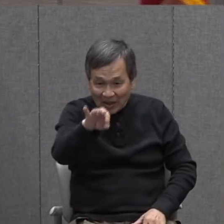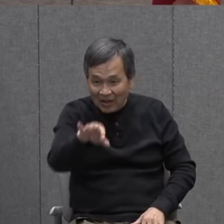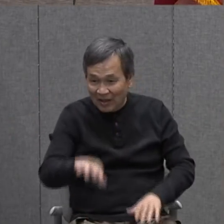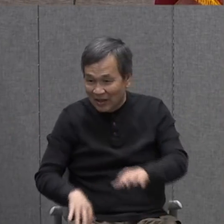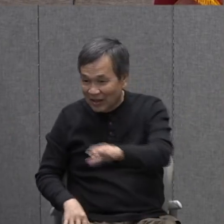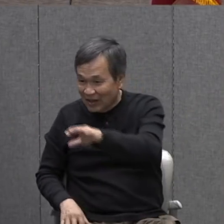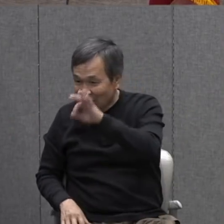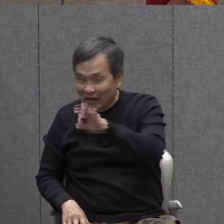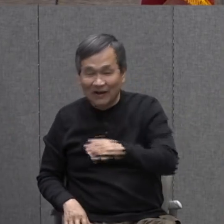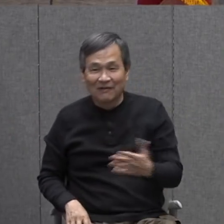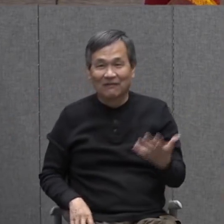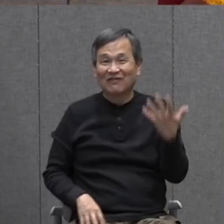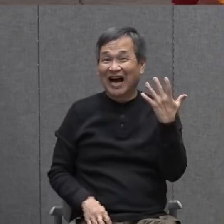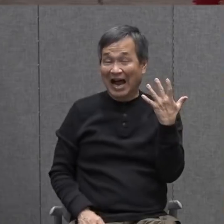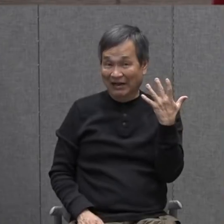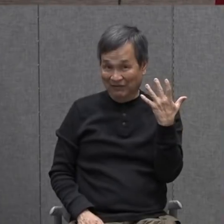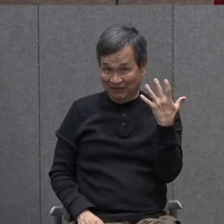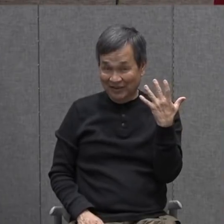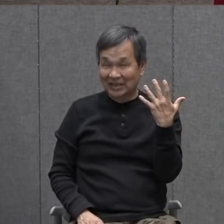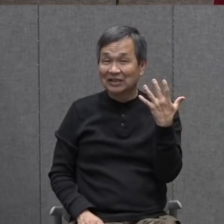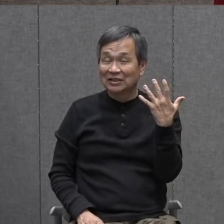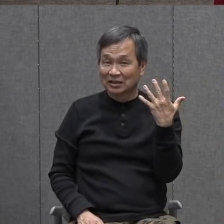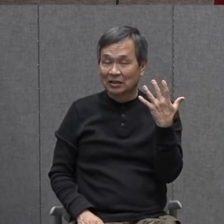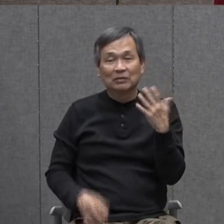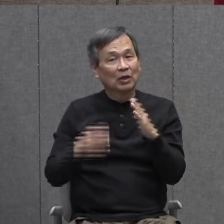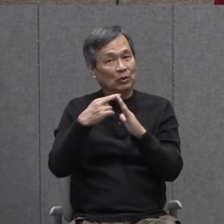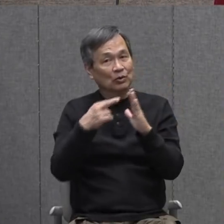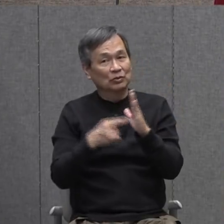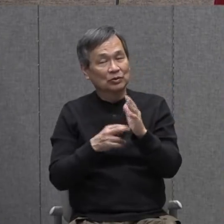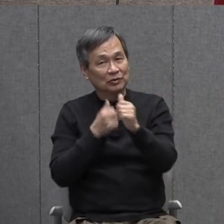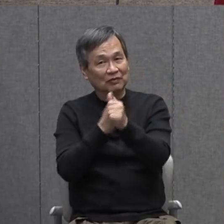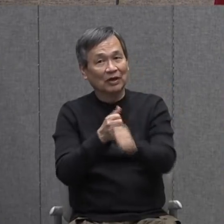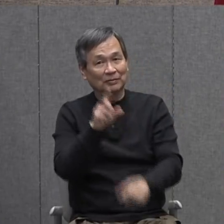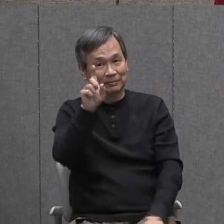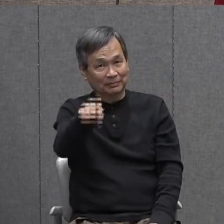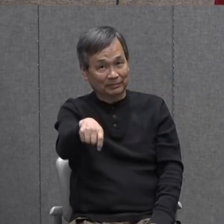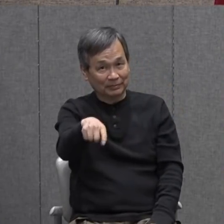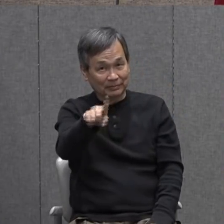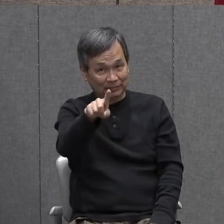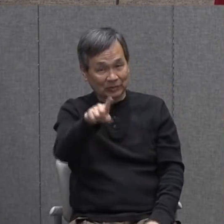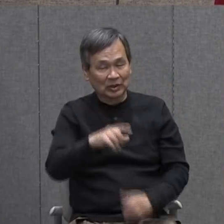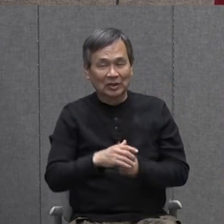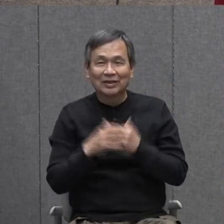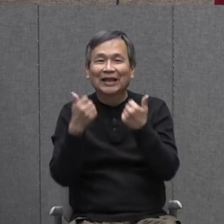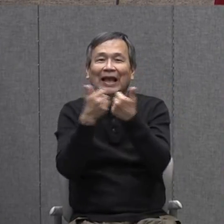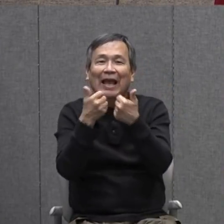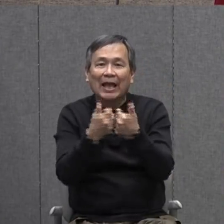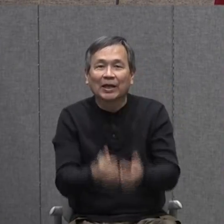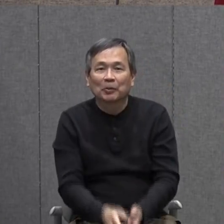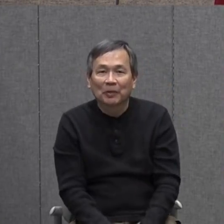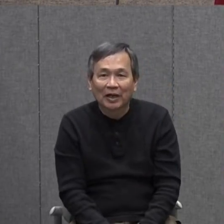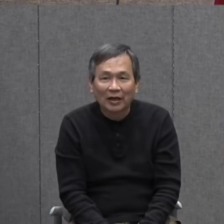Now, here are the rules. It's a game, there has to be some rules.